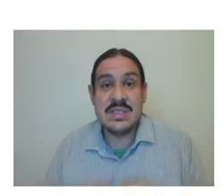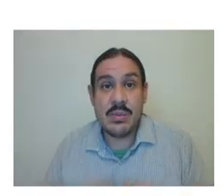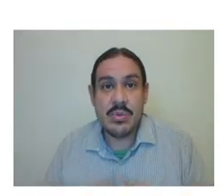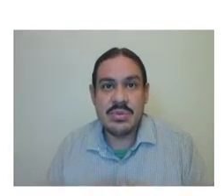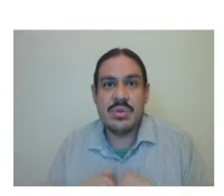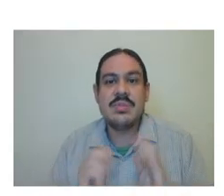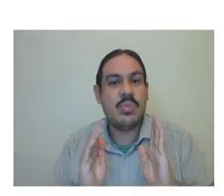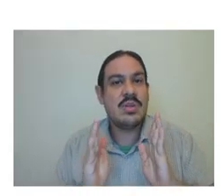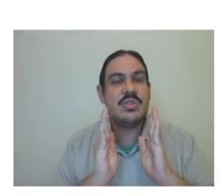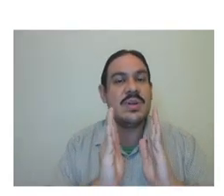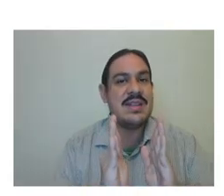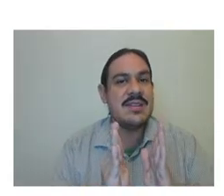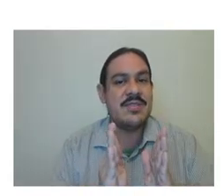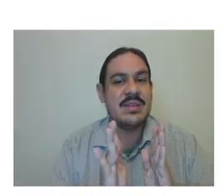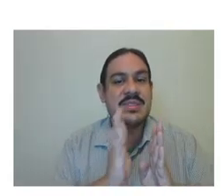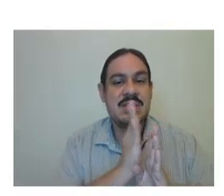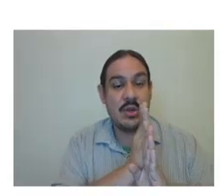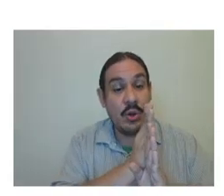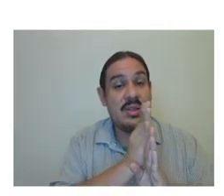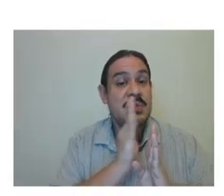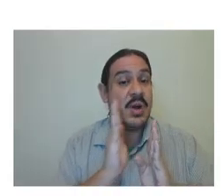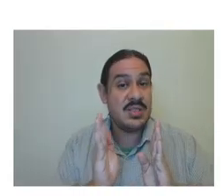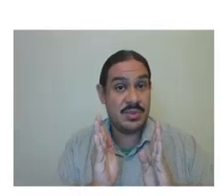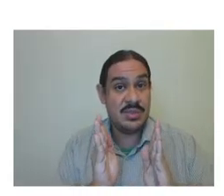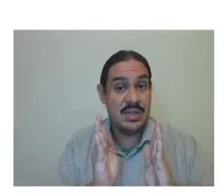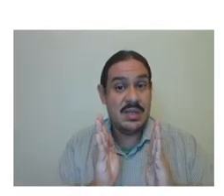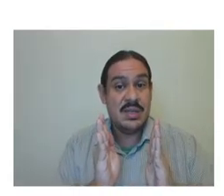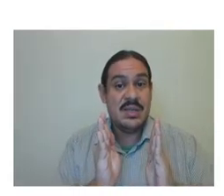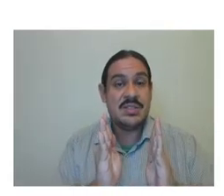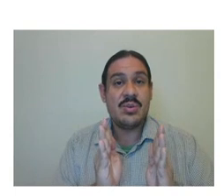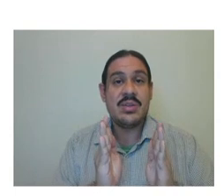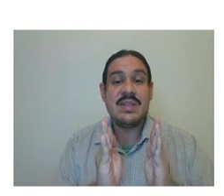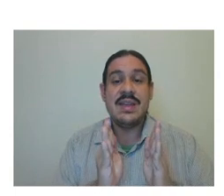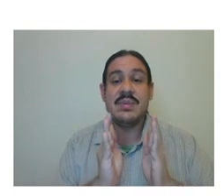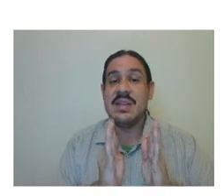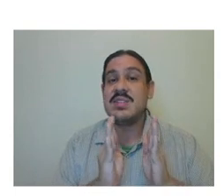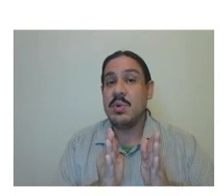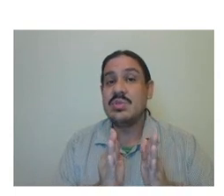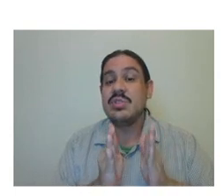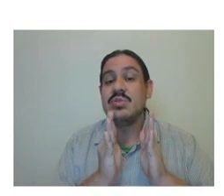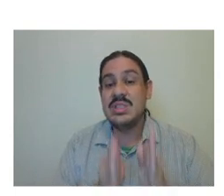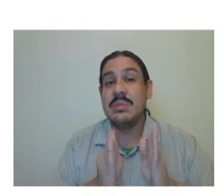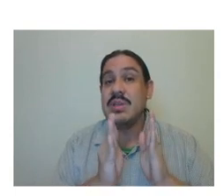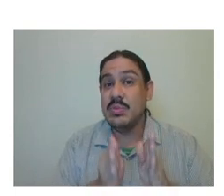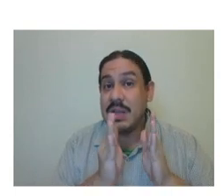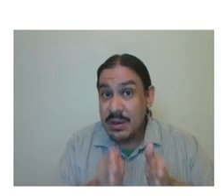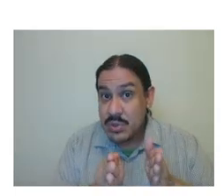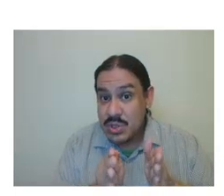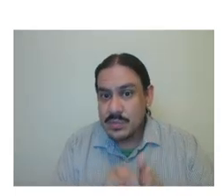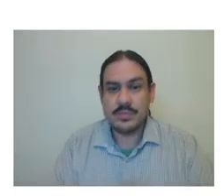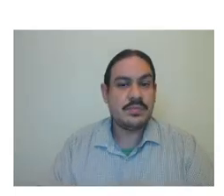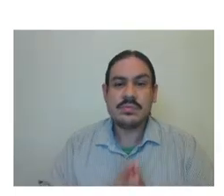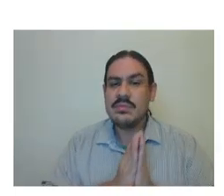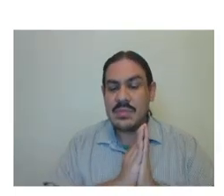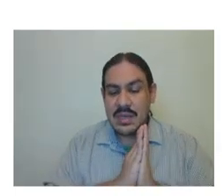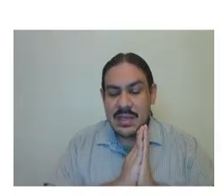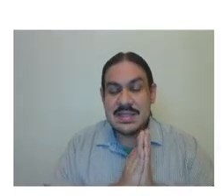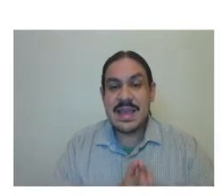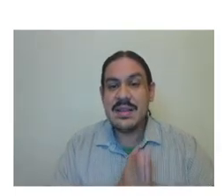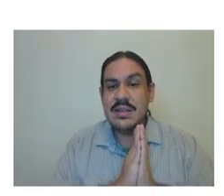exactly which one the parents are going to have to decide whether they want the child to be a part